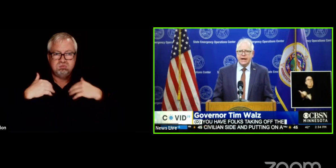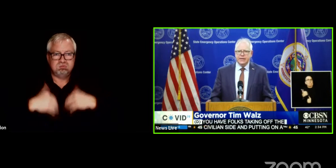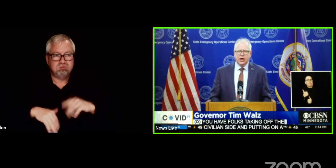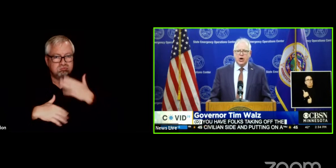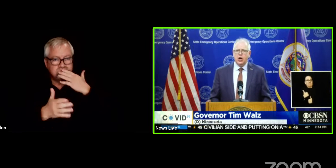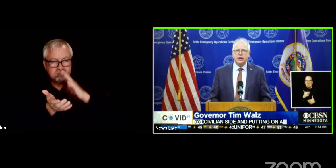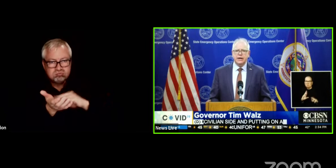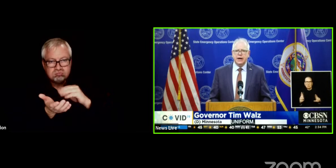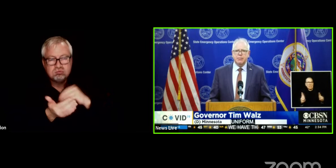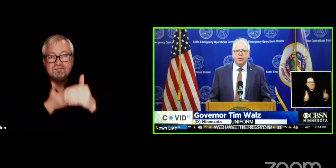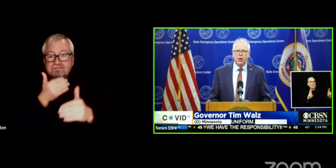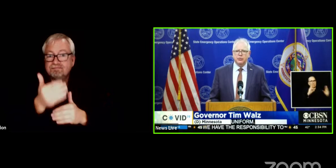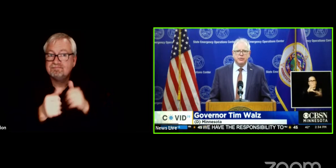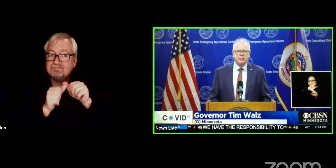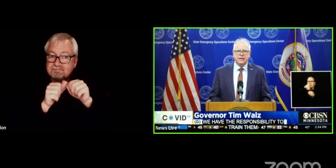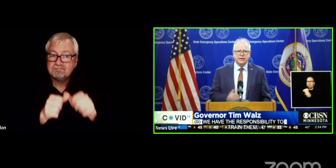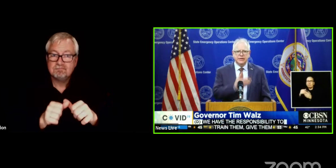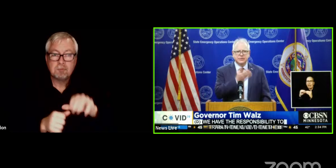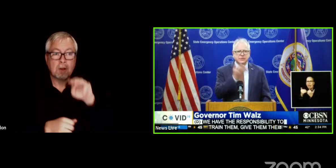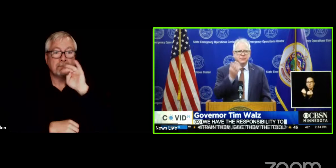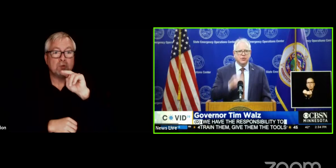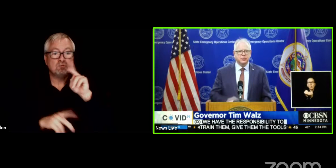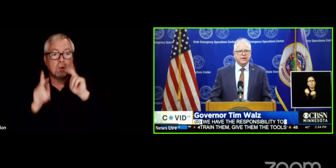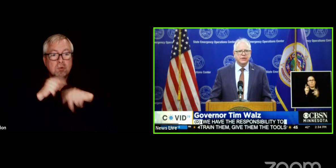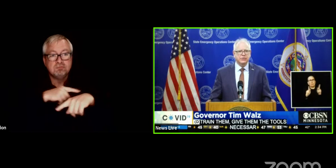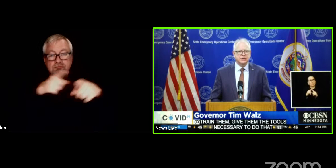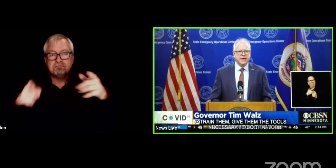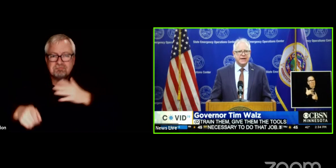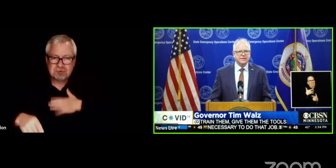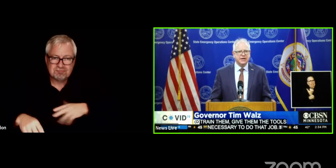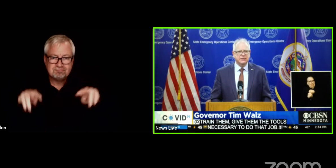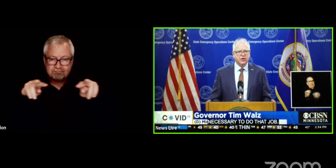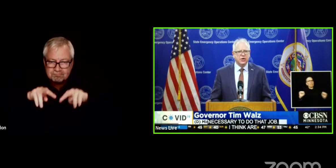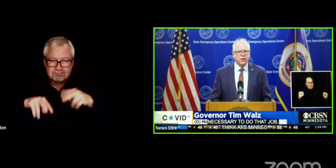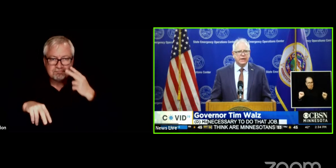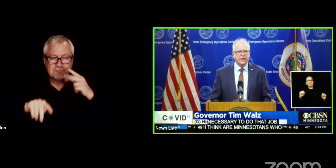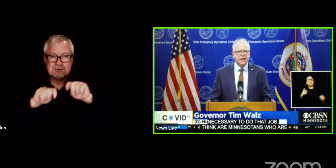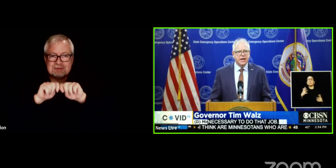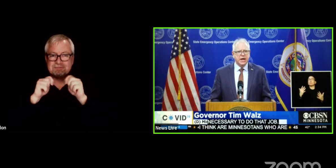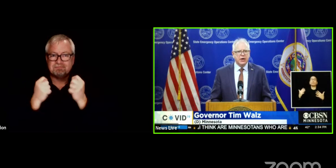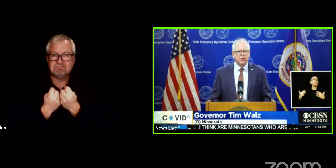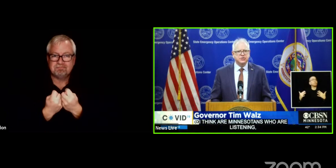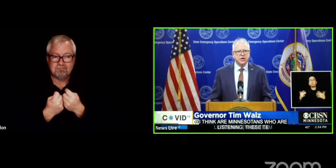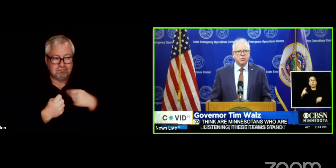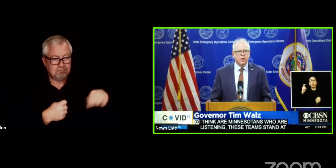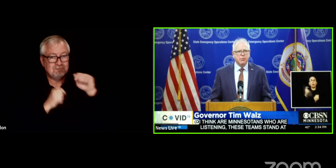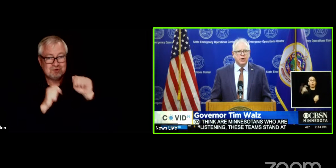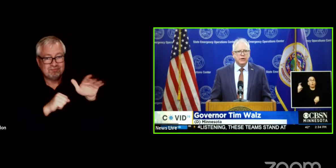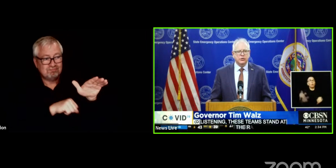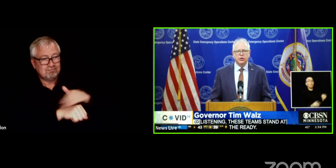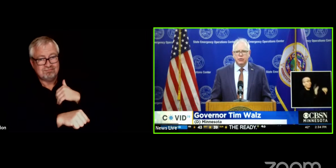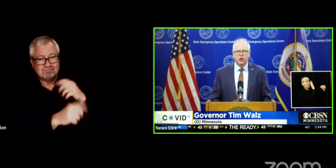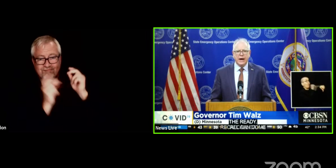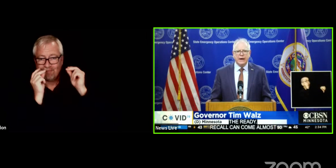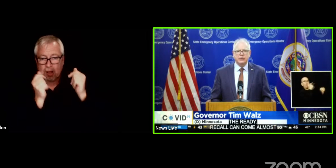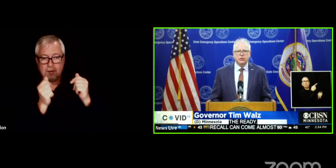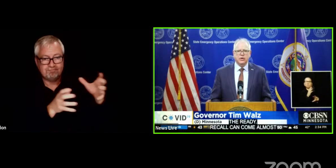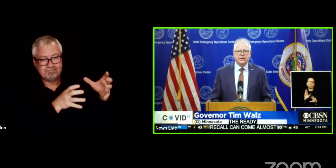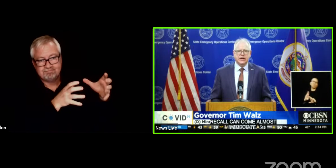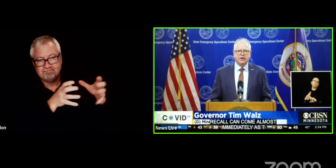AND THE CALL WITH COME ALMOST IMMEDIATELY AS KNEES FOLKS WOULD TELL YOU, THIS CASCADES VERY QUICKLY AND ALL OF A SUDDEN, ONE MORNING YOU DON'T KNOW HOW YOU'RE GOING TO CARE